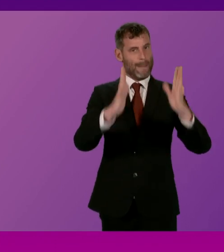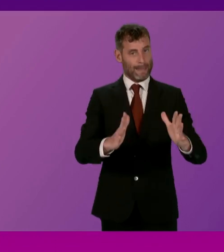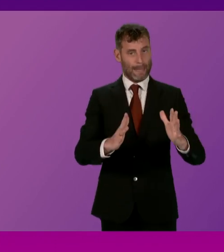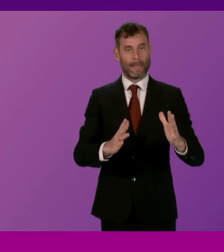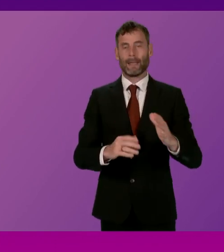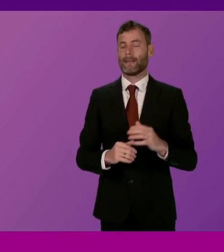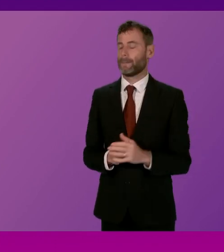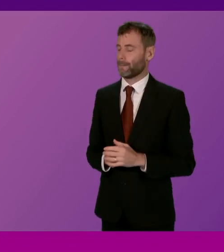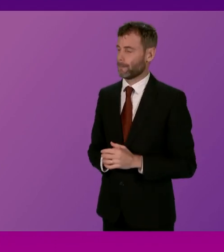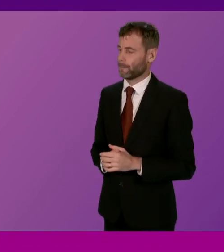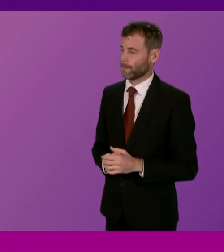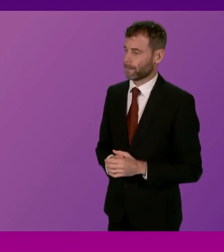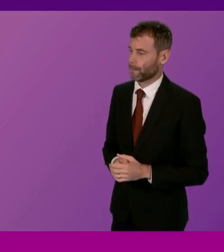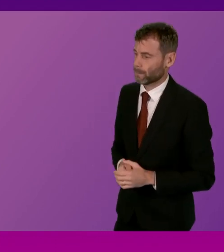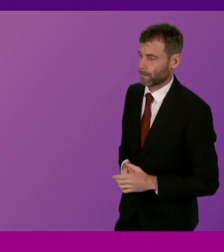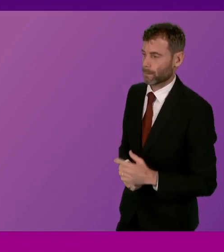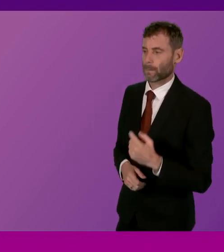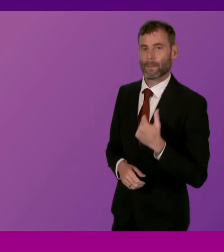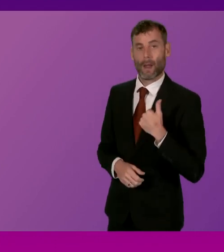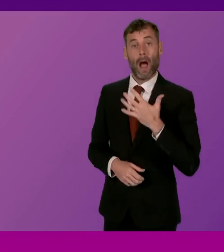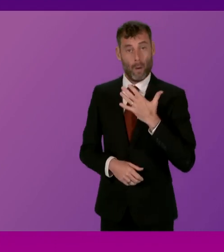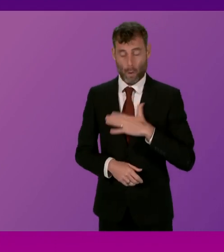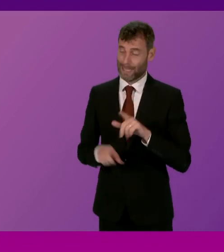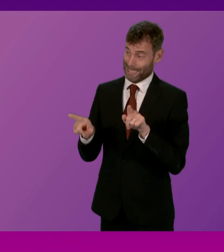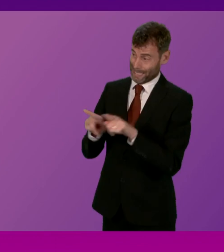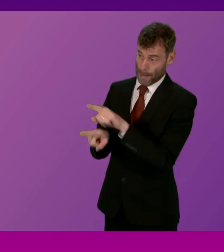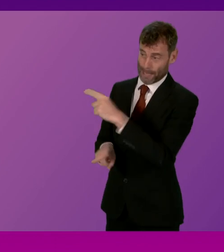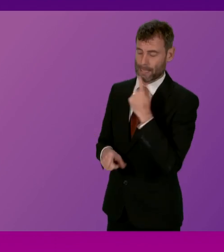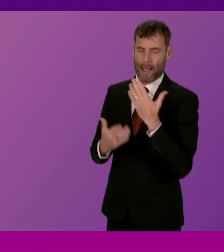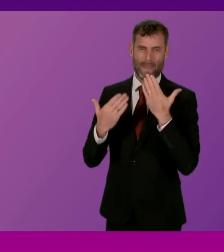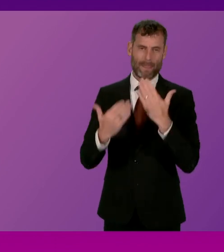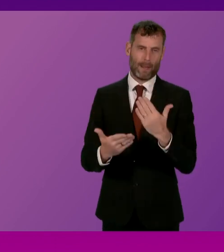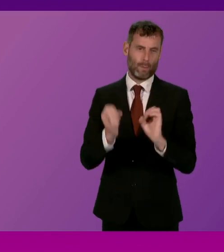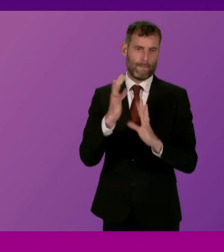I associate myself with the First Minister’s tribute to our firefighters.